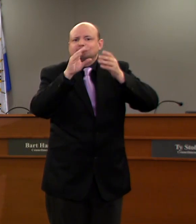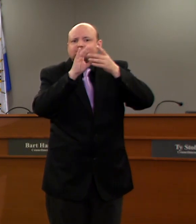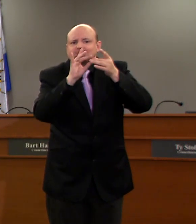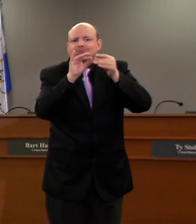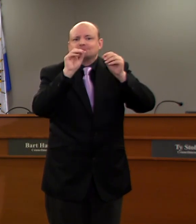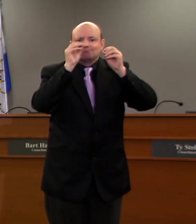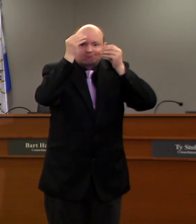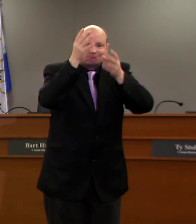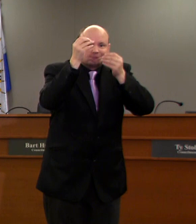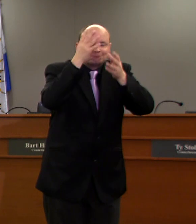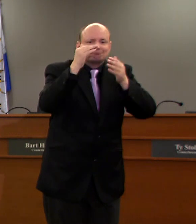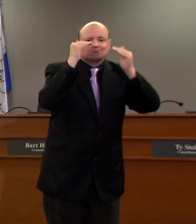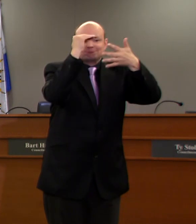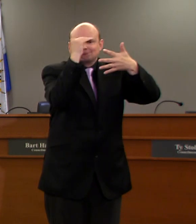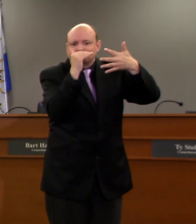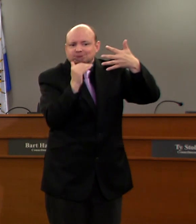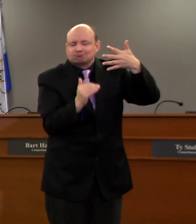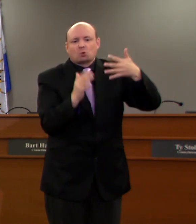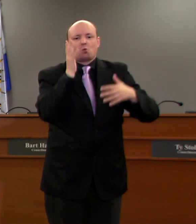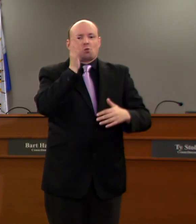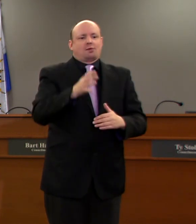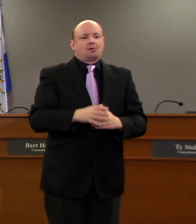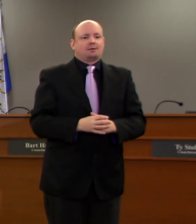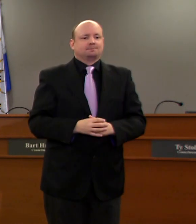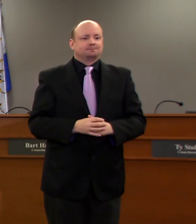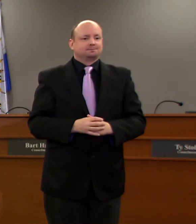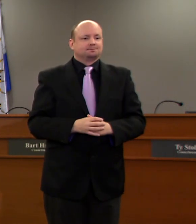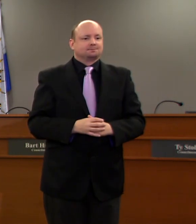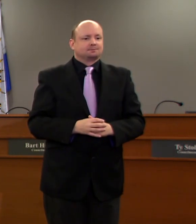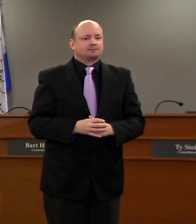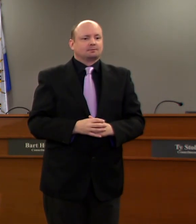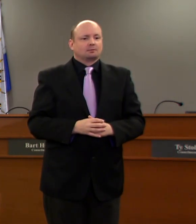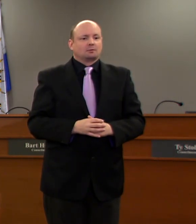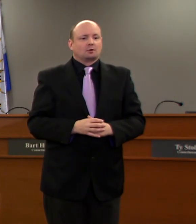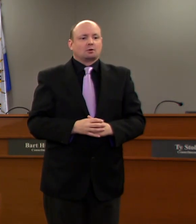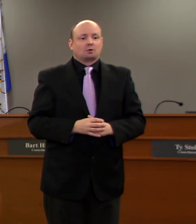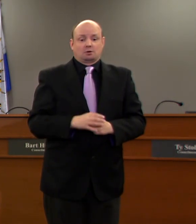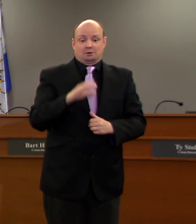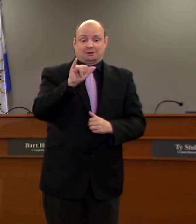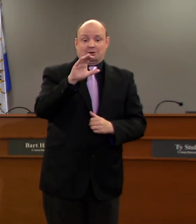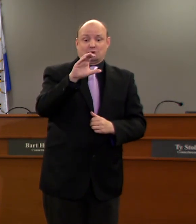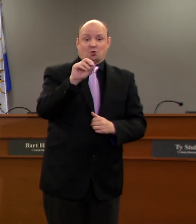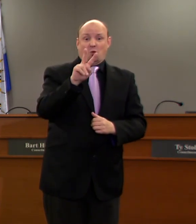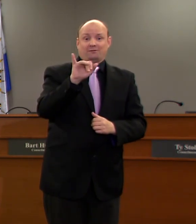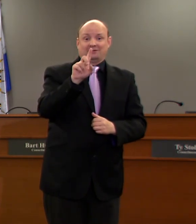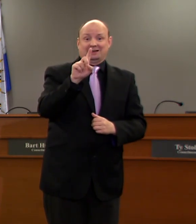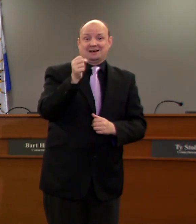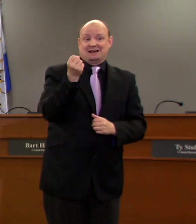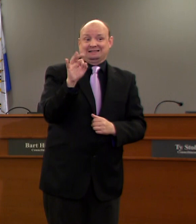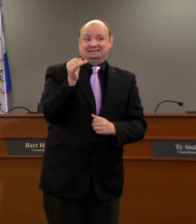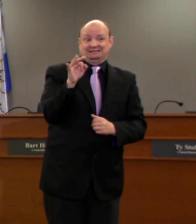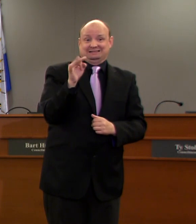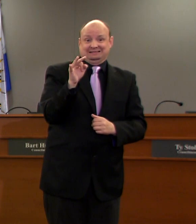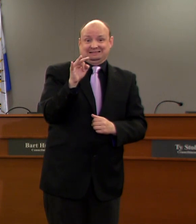The confirmed COVID-19 cases in our state continue to climb. And here in Clark County, I want